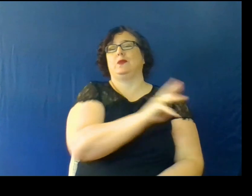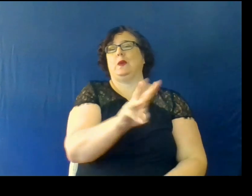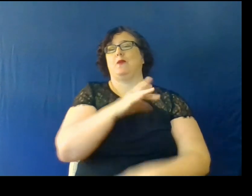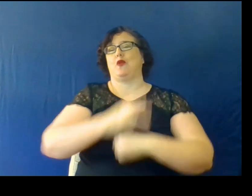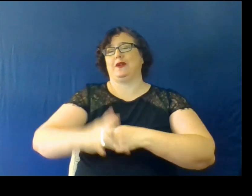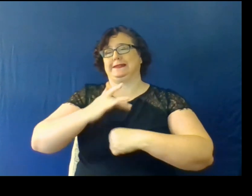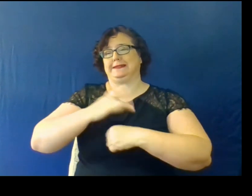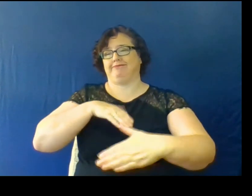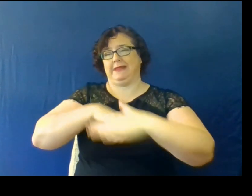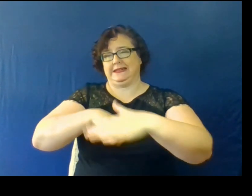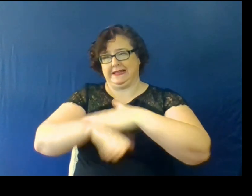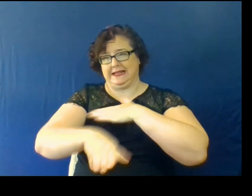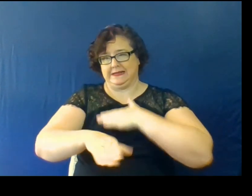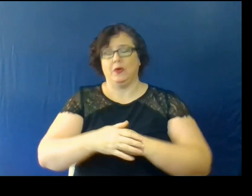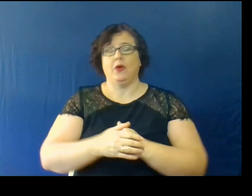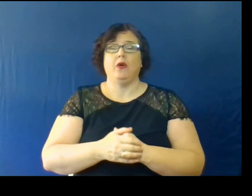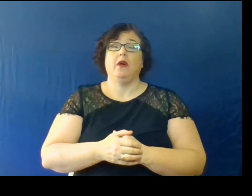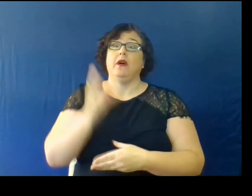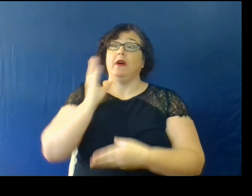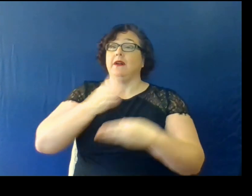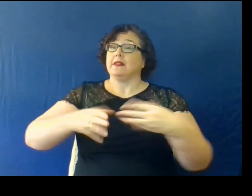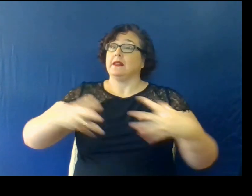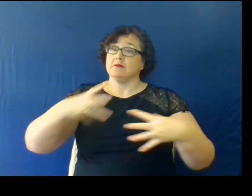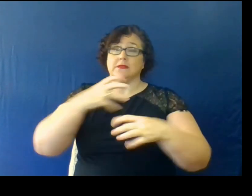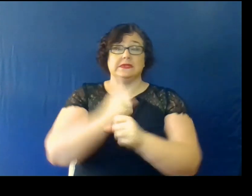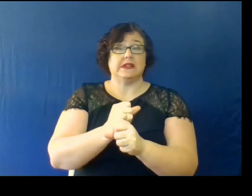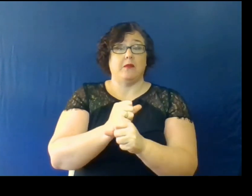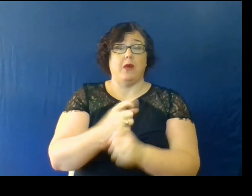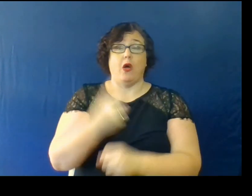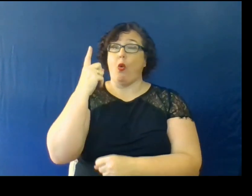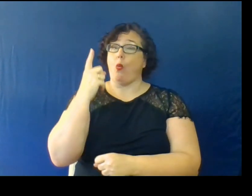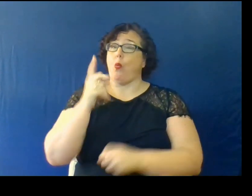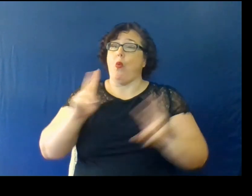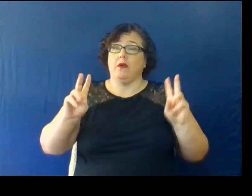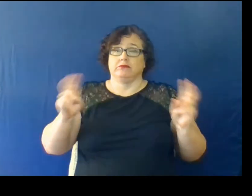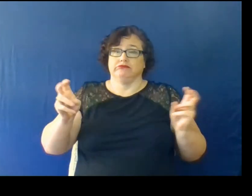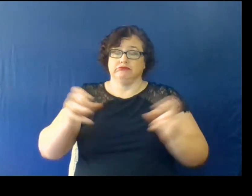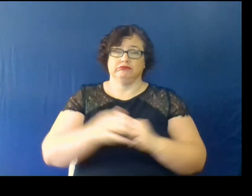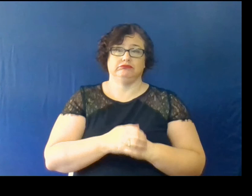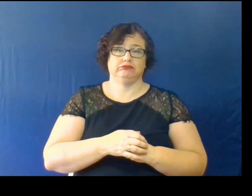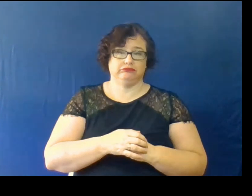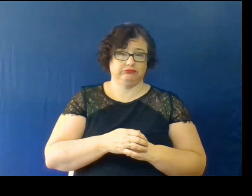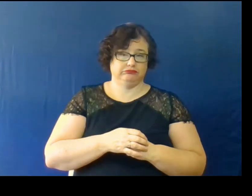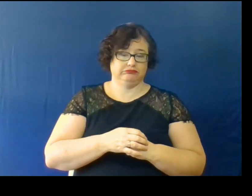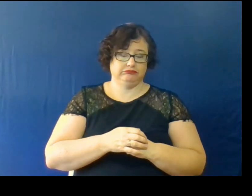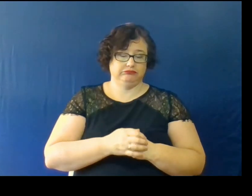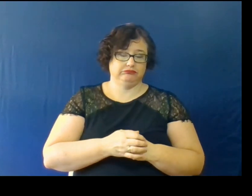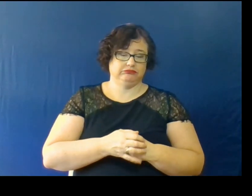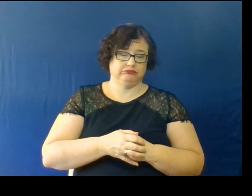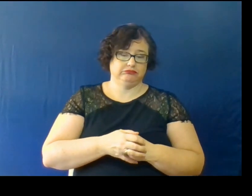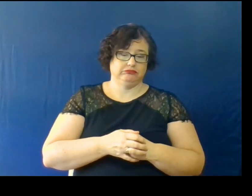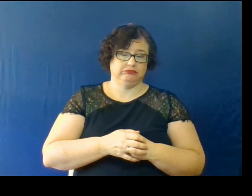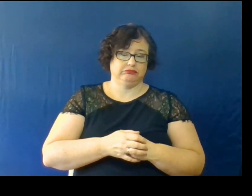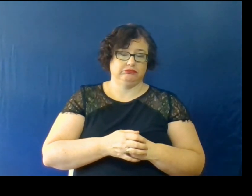And in the end I'd like to sum up with just one thought. That it is not who you vote matters